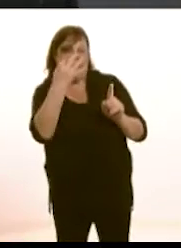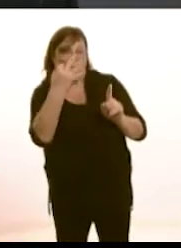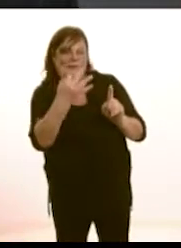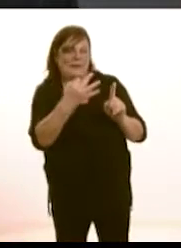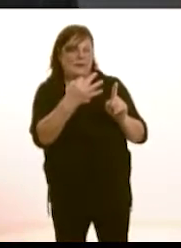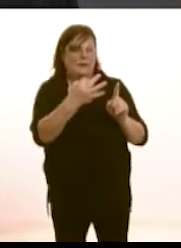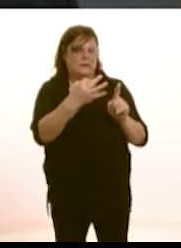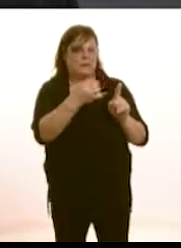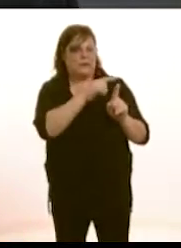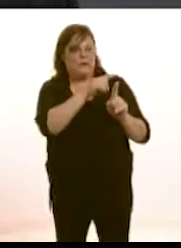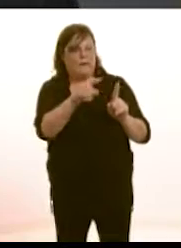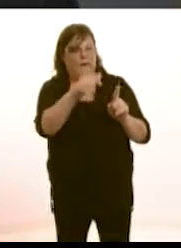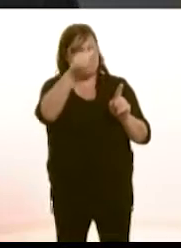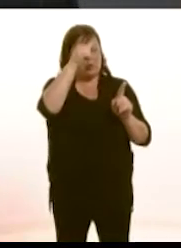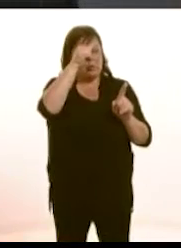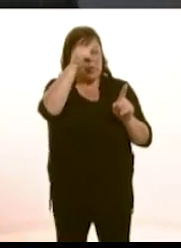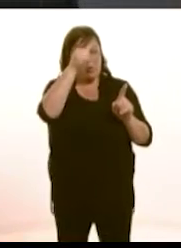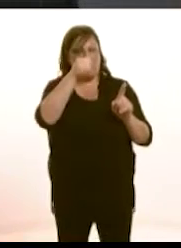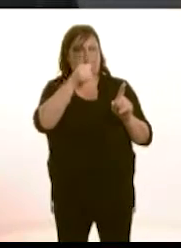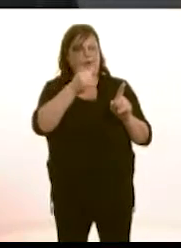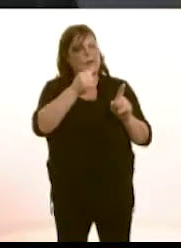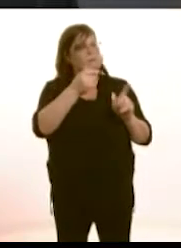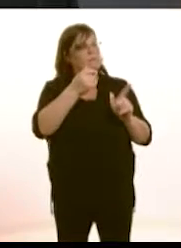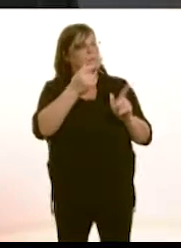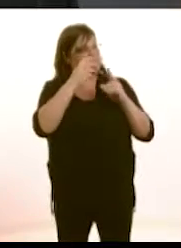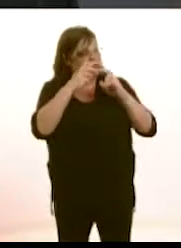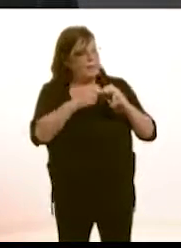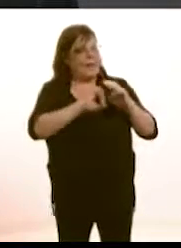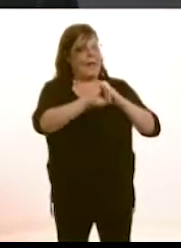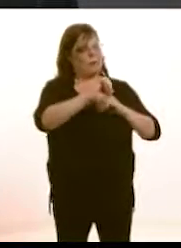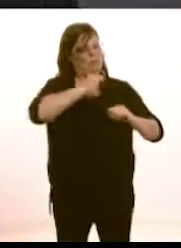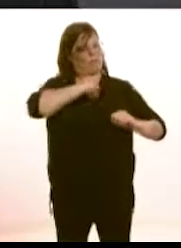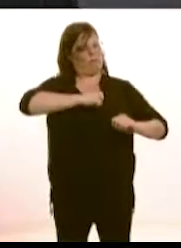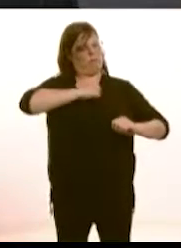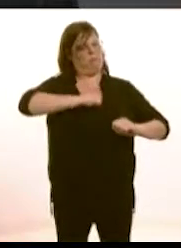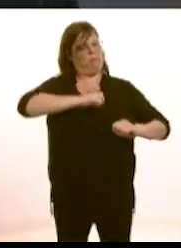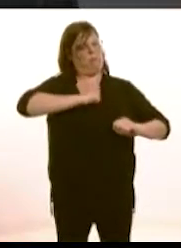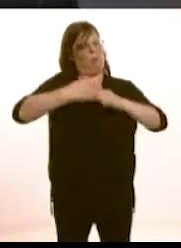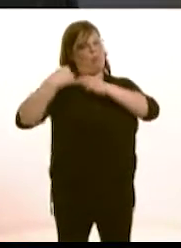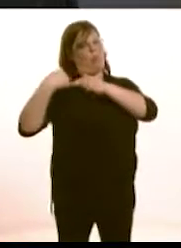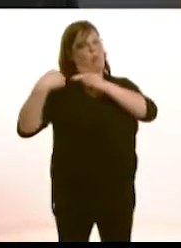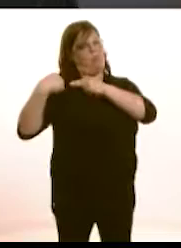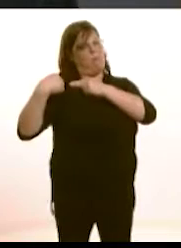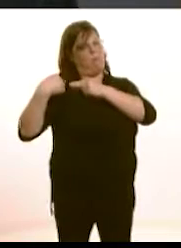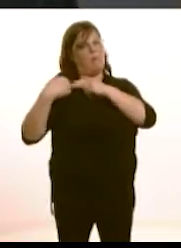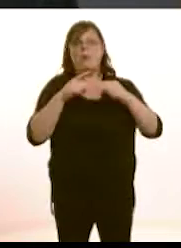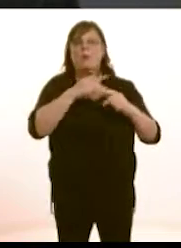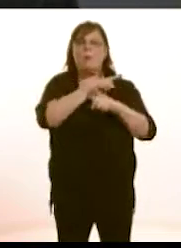of civics education and voter participation. This is something we really need to do; citizens have to be aware of their responsibilities,